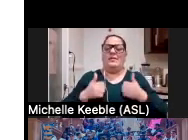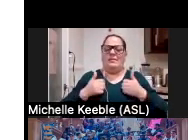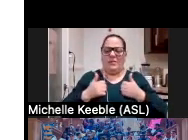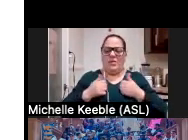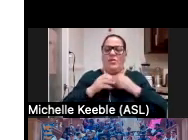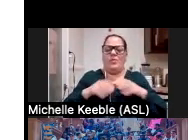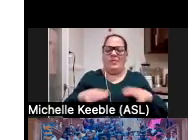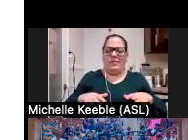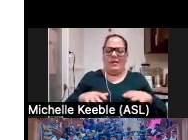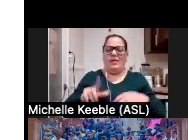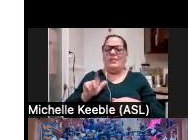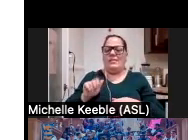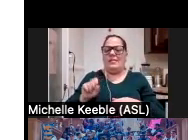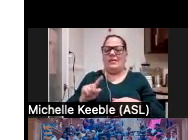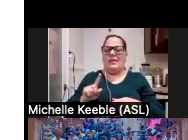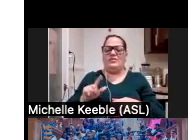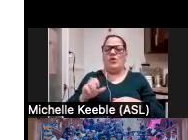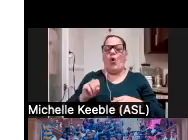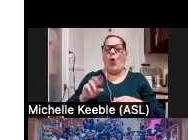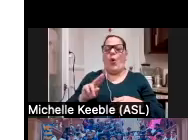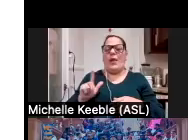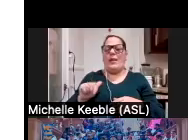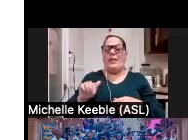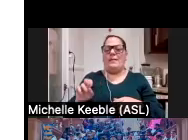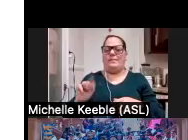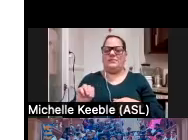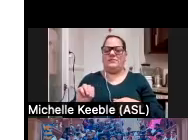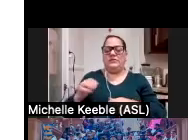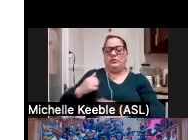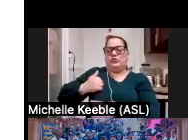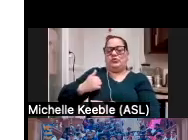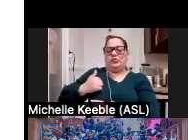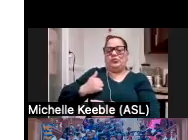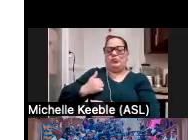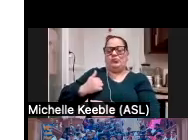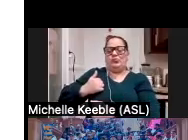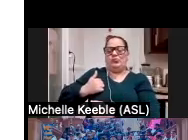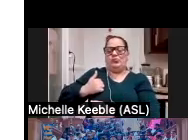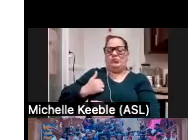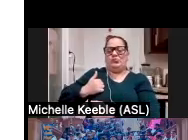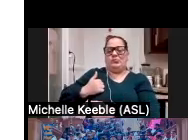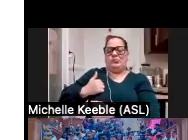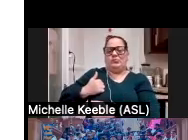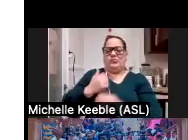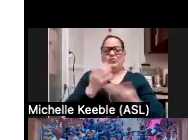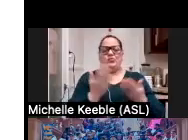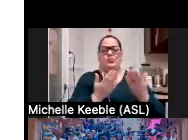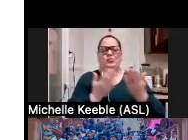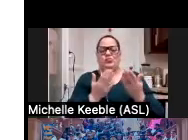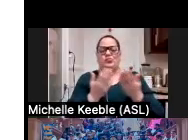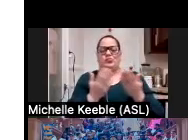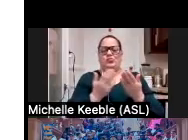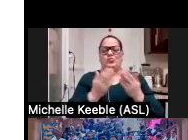um the companies that these soldiers left uh in order to serve their country would no longer